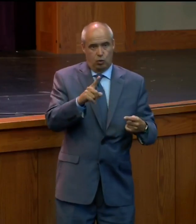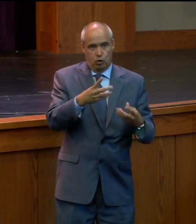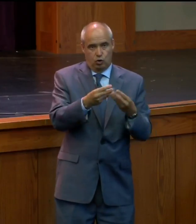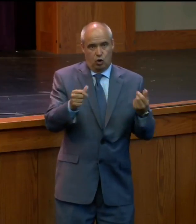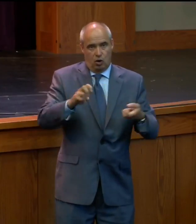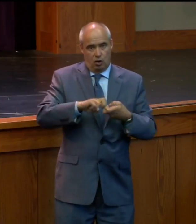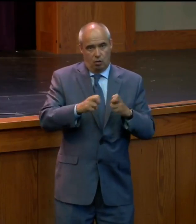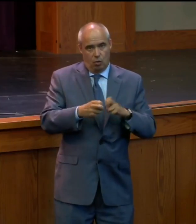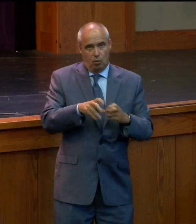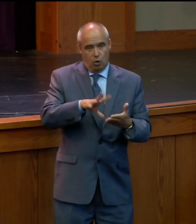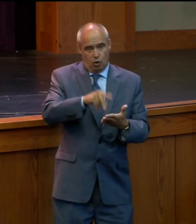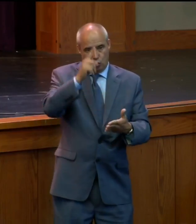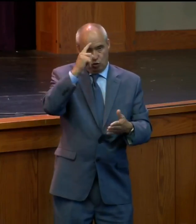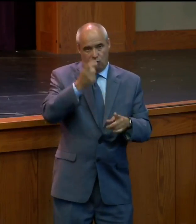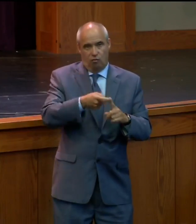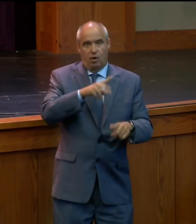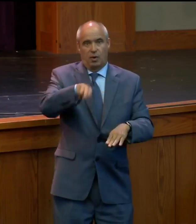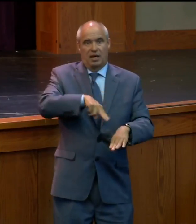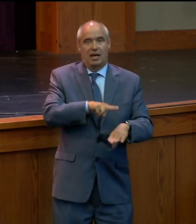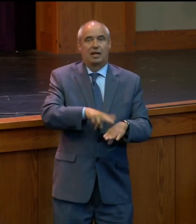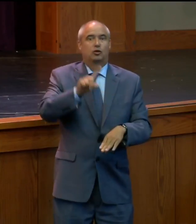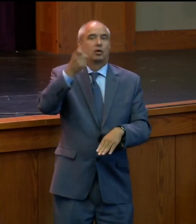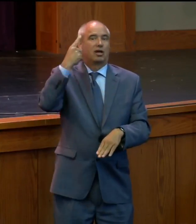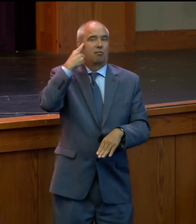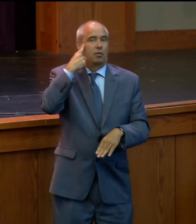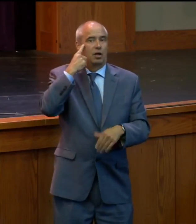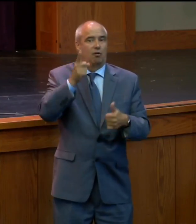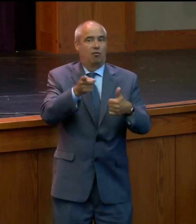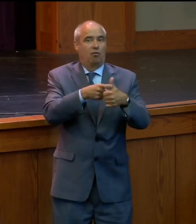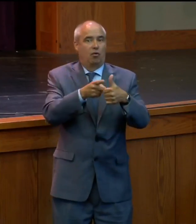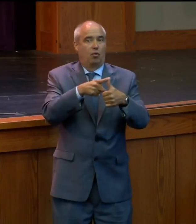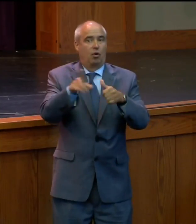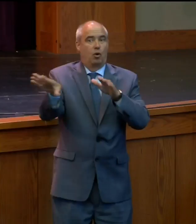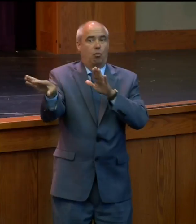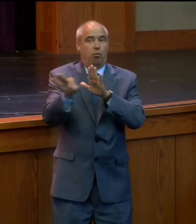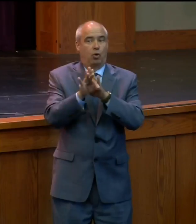LEARN FROM NATIONAL GOVERNMENT. NUMBER ONE, APPOINTMENTS OF HEADS OF MAJOR AGENCIES SHOULD